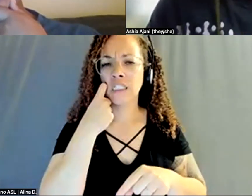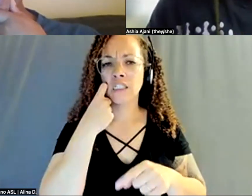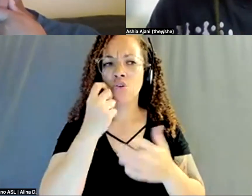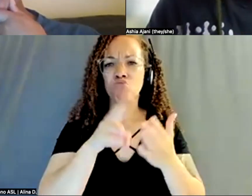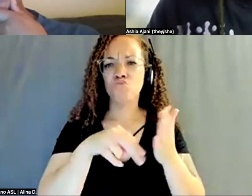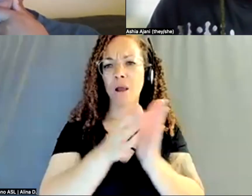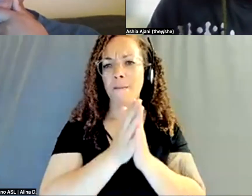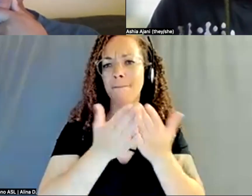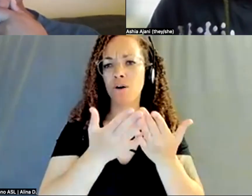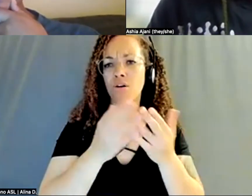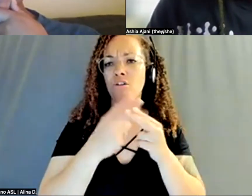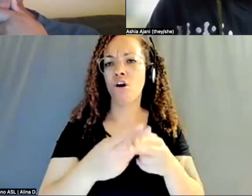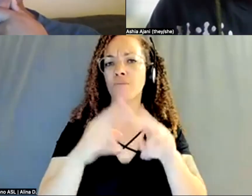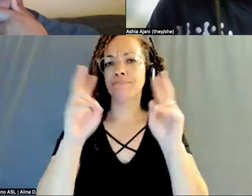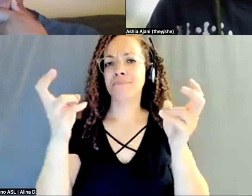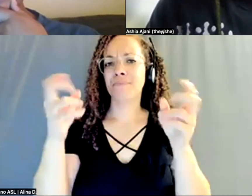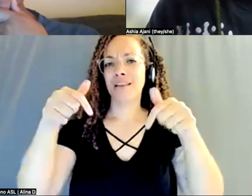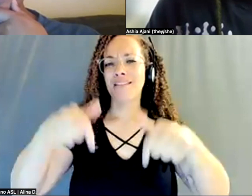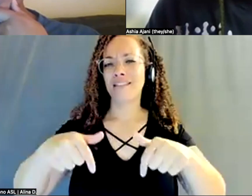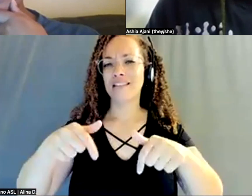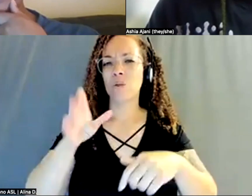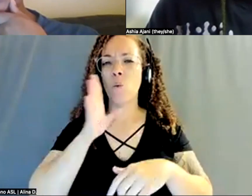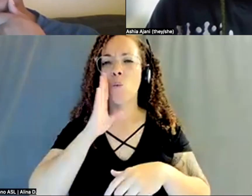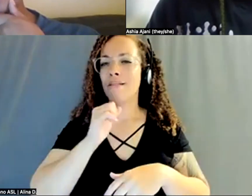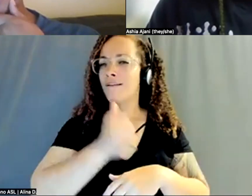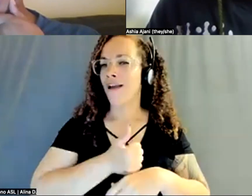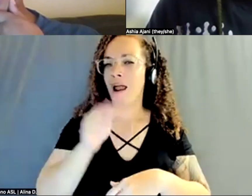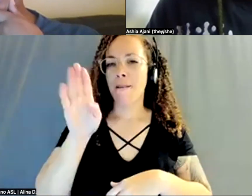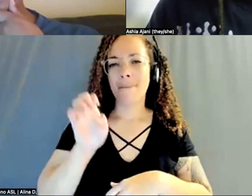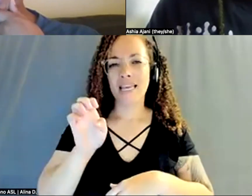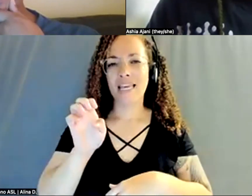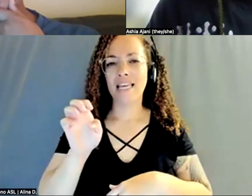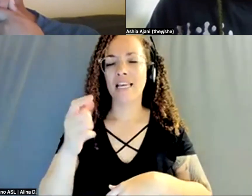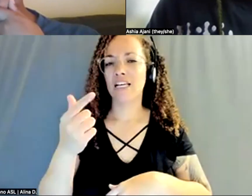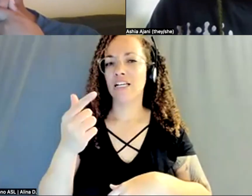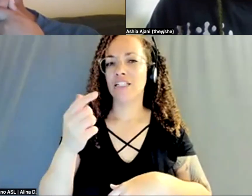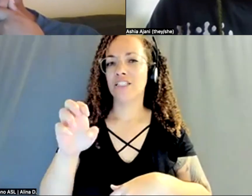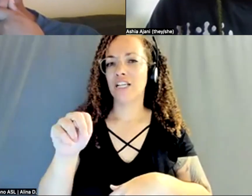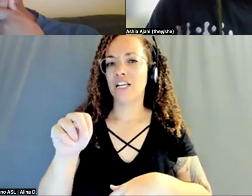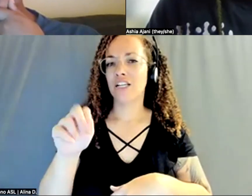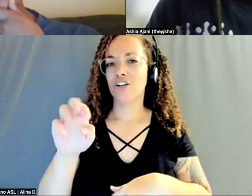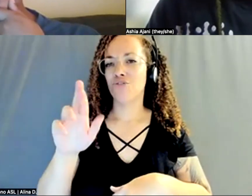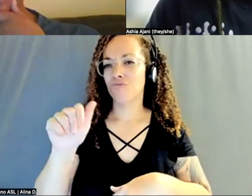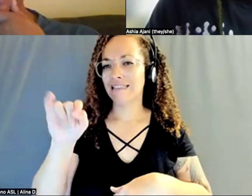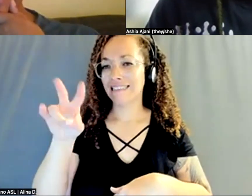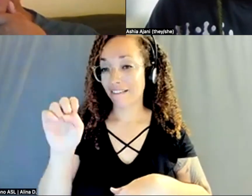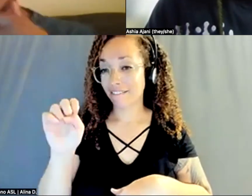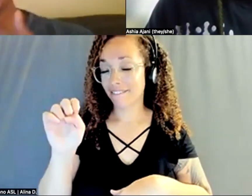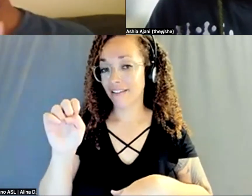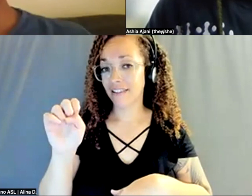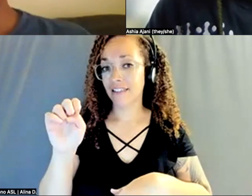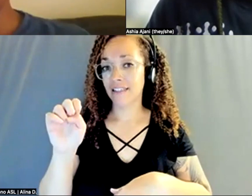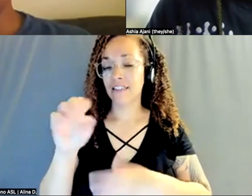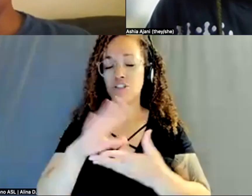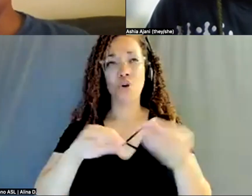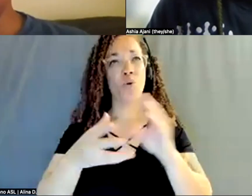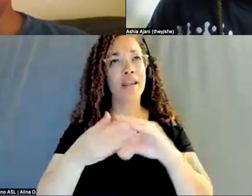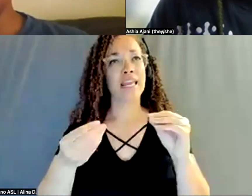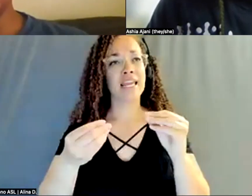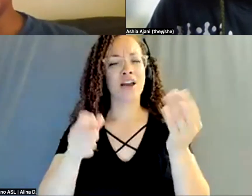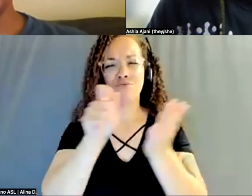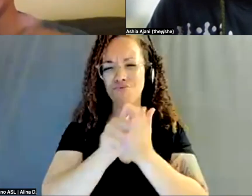“This Will not be Generative,” it's a short book is by I believe they might pronounce the name as